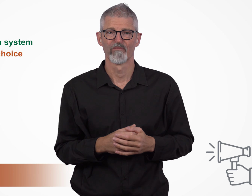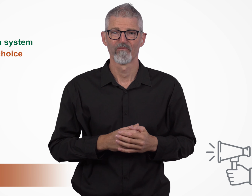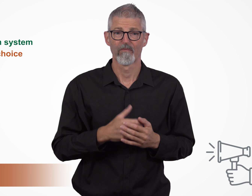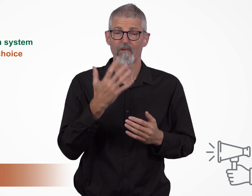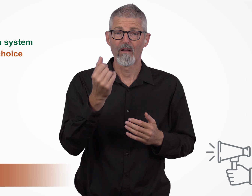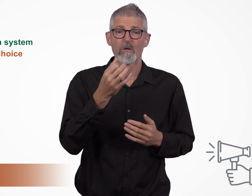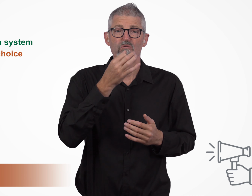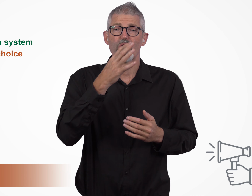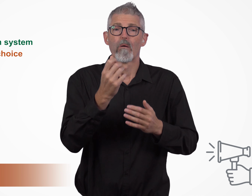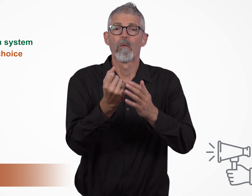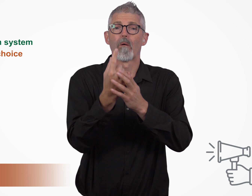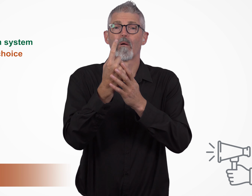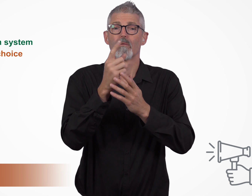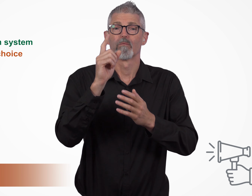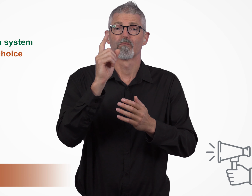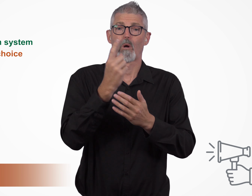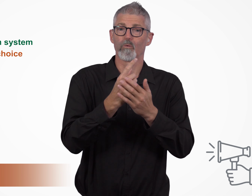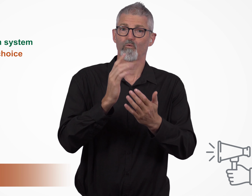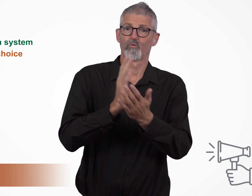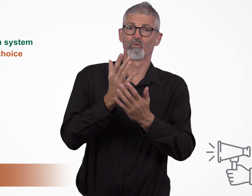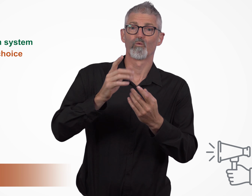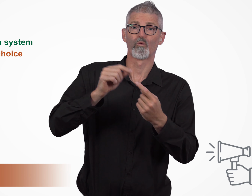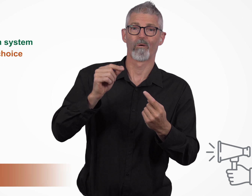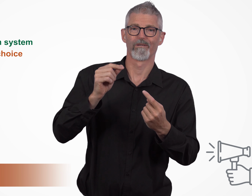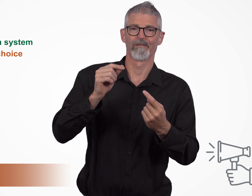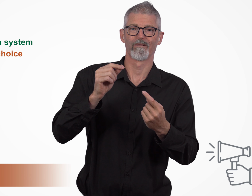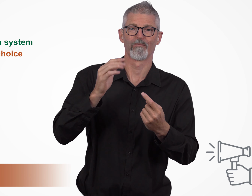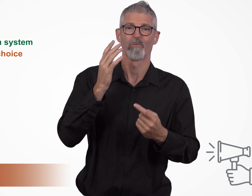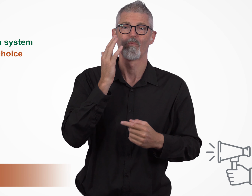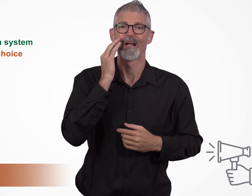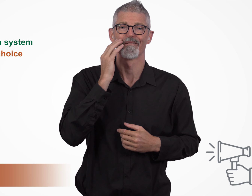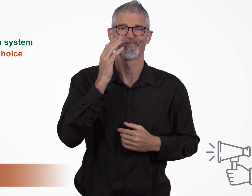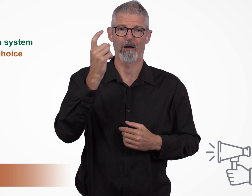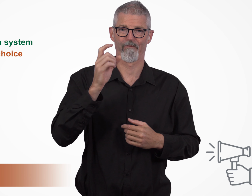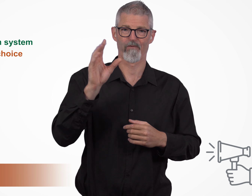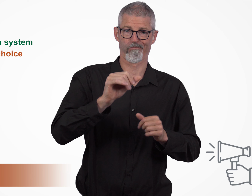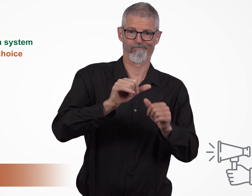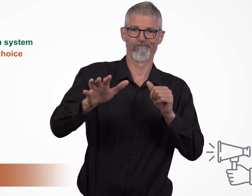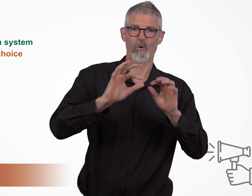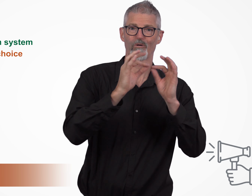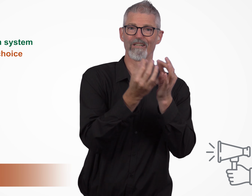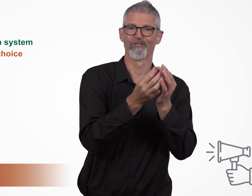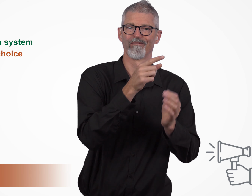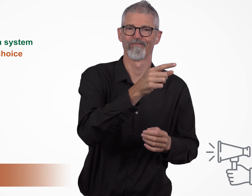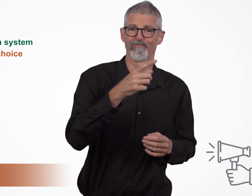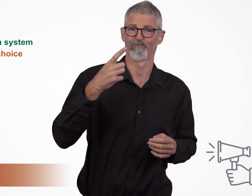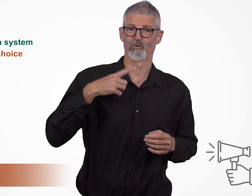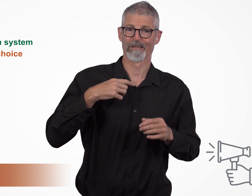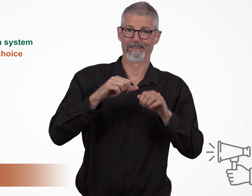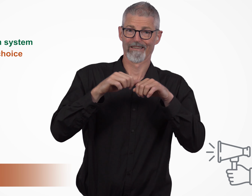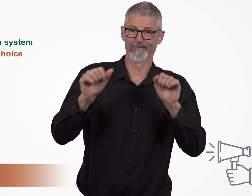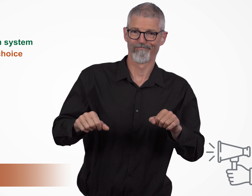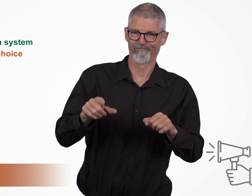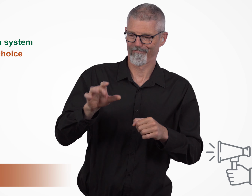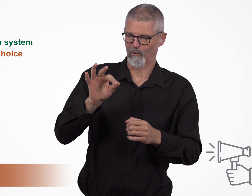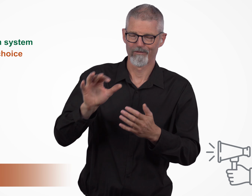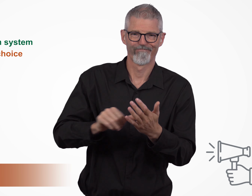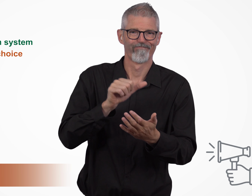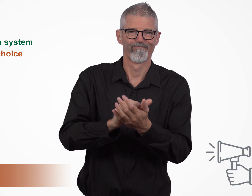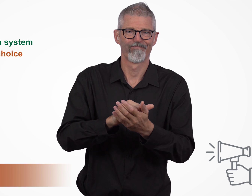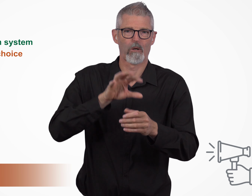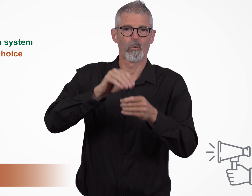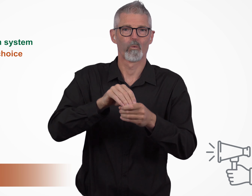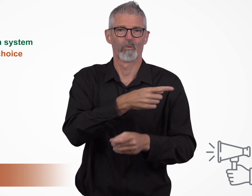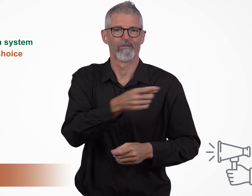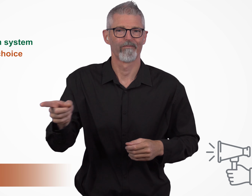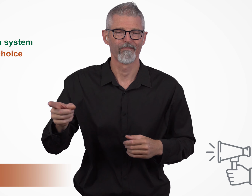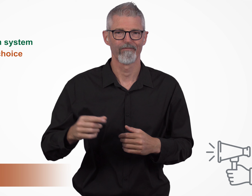the choice is valid only when it’s born out of true preference and not forced due to systemic failures.